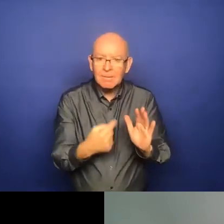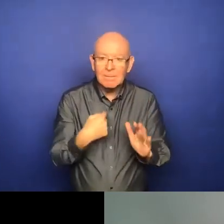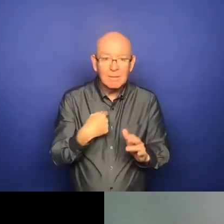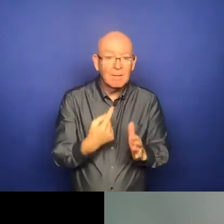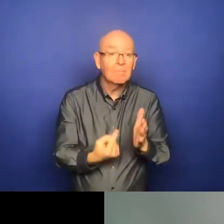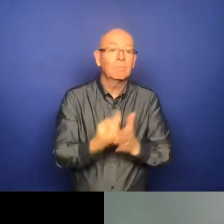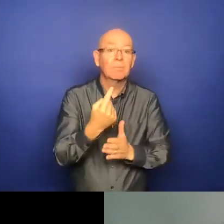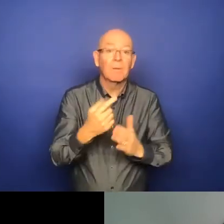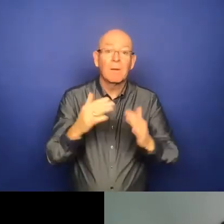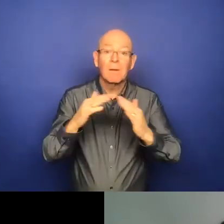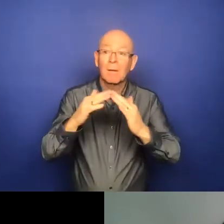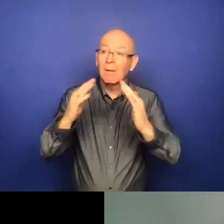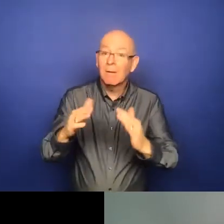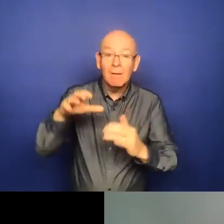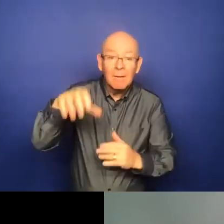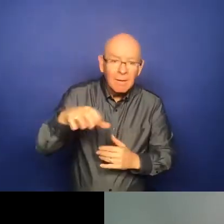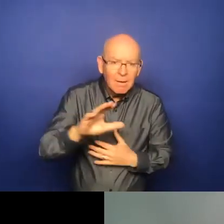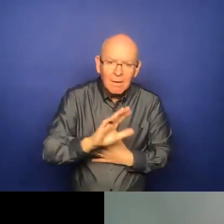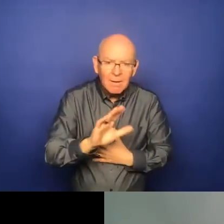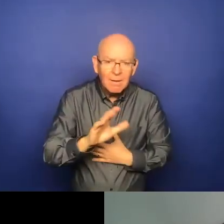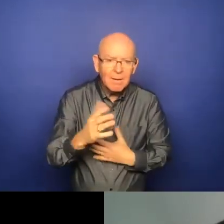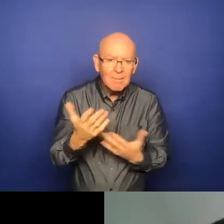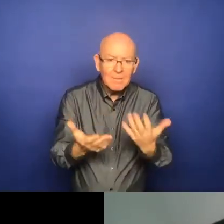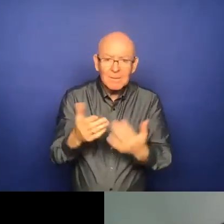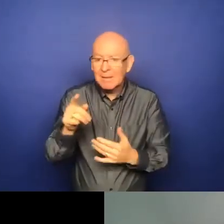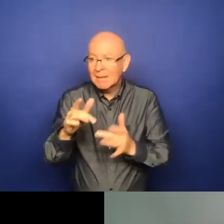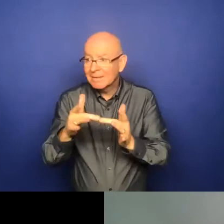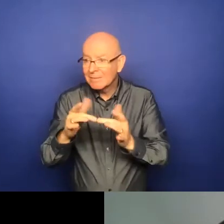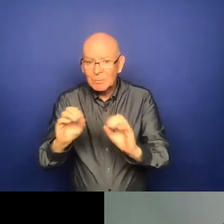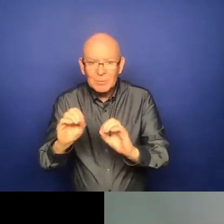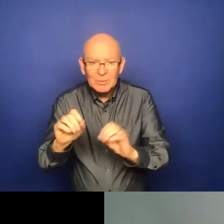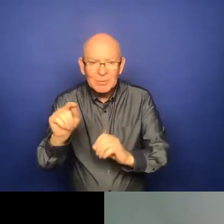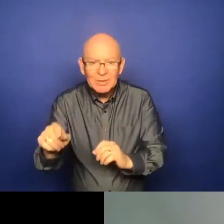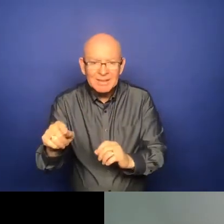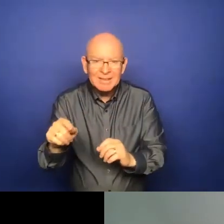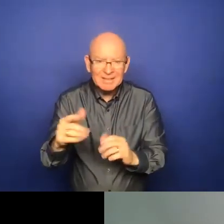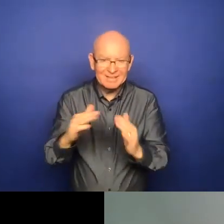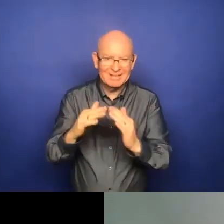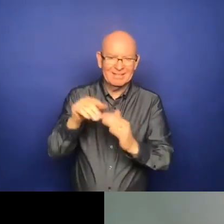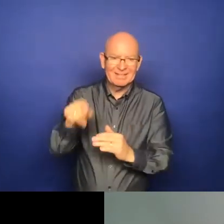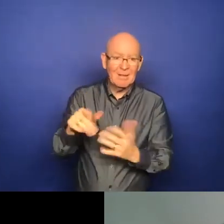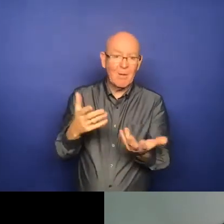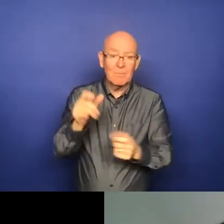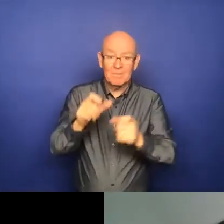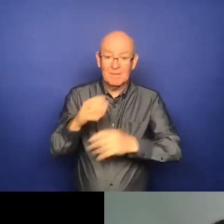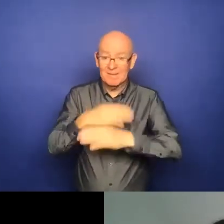there might be less access for persons with disabilities . There is also the question of stigma. We have a lot of